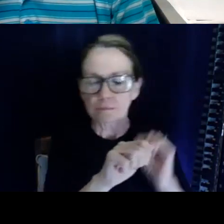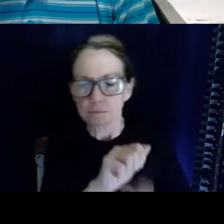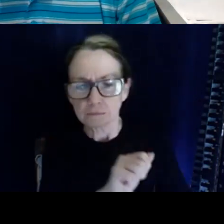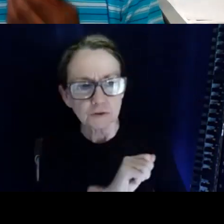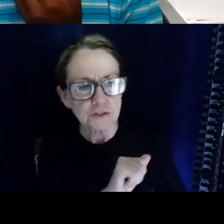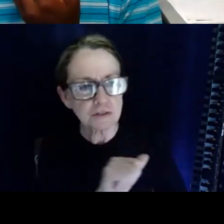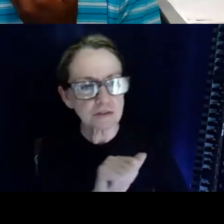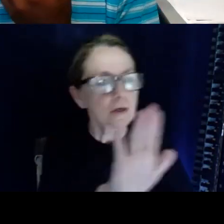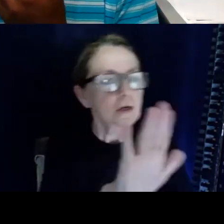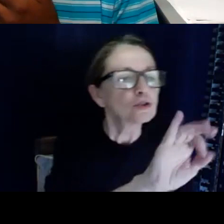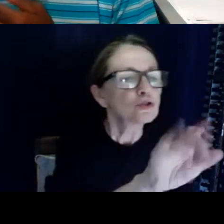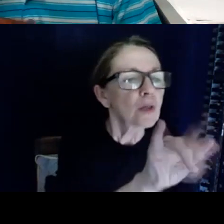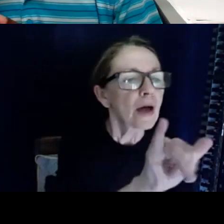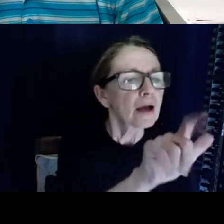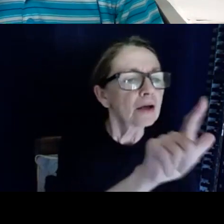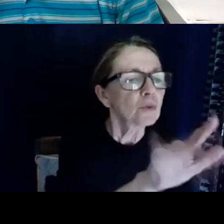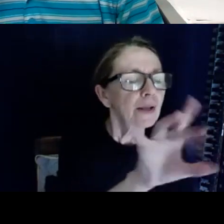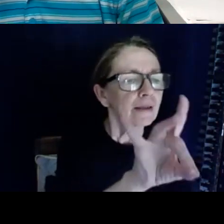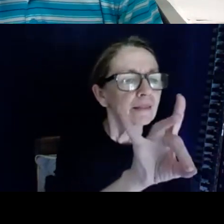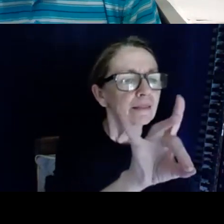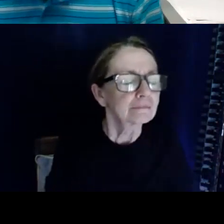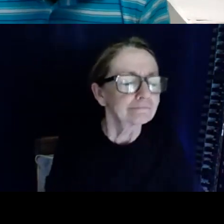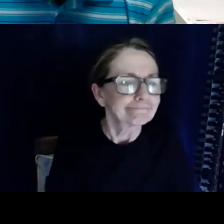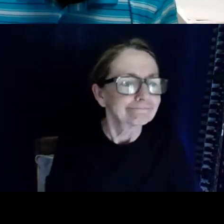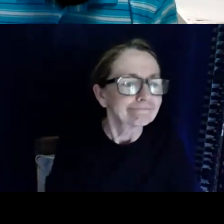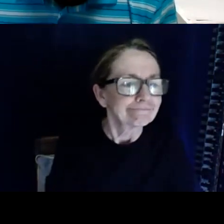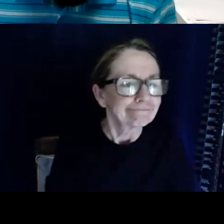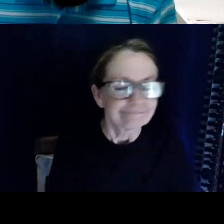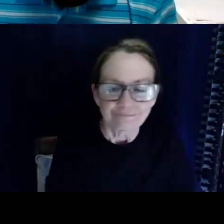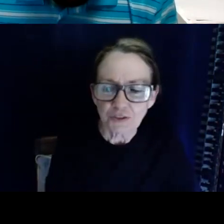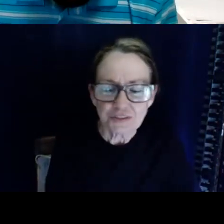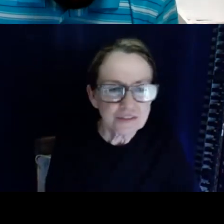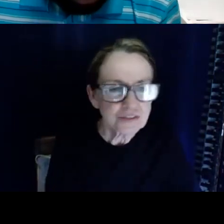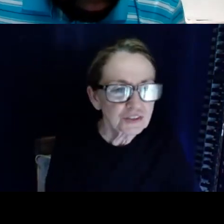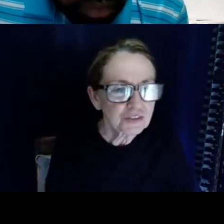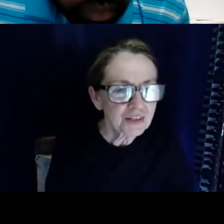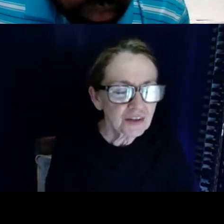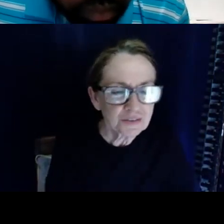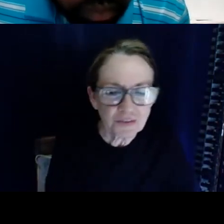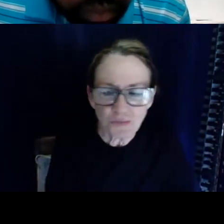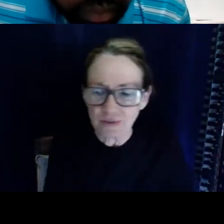YOU SENT IT OUT ON JULY 28TH. YOU MIGHT HAVE IT IN YOUR SENT FOLDER. JULY 28TH.